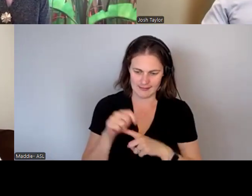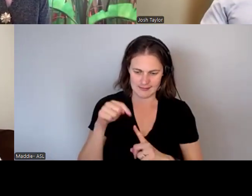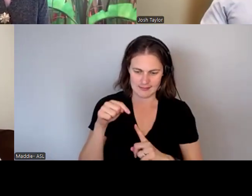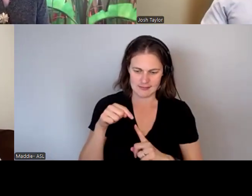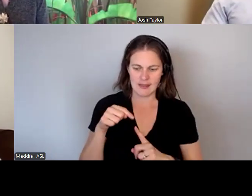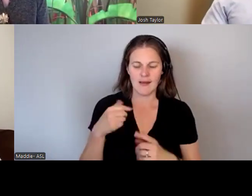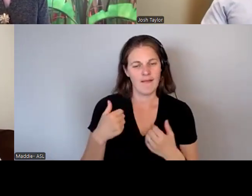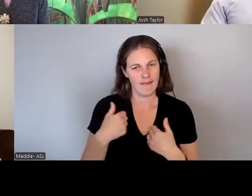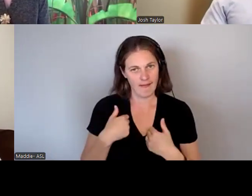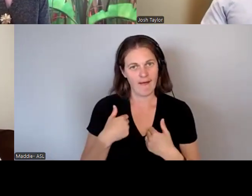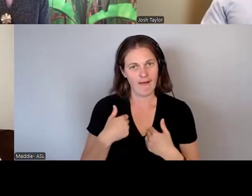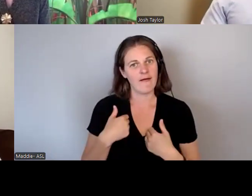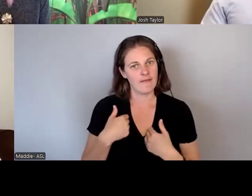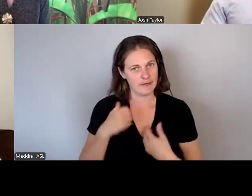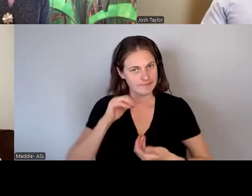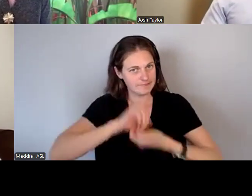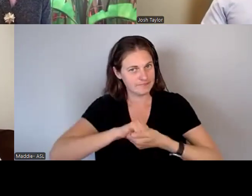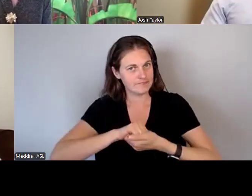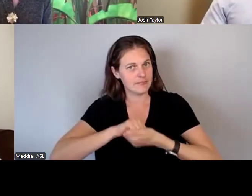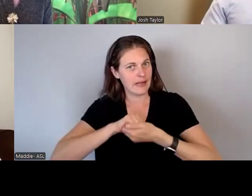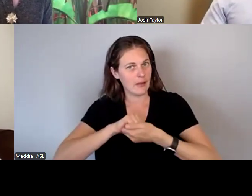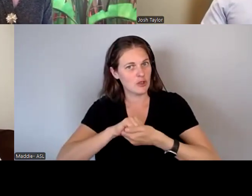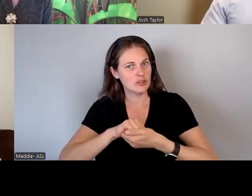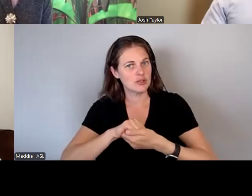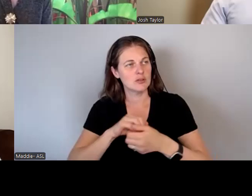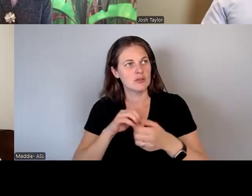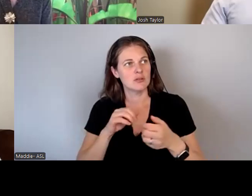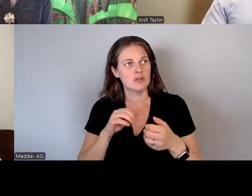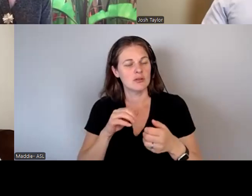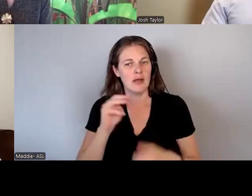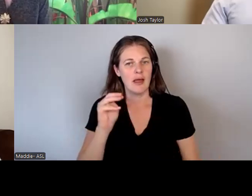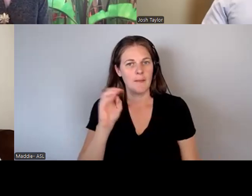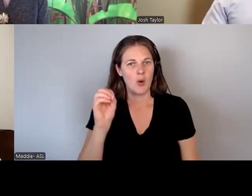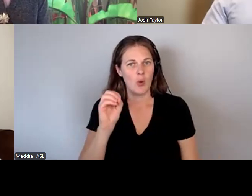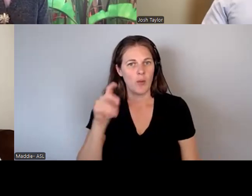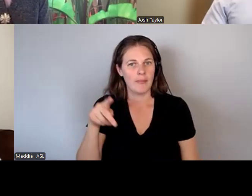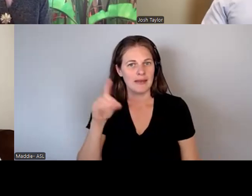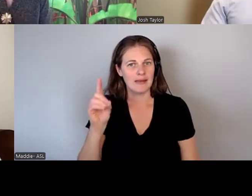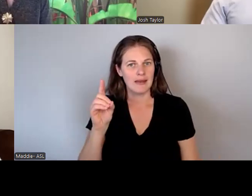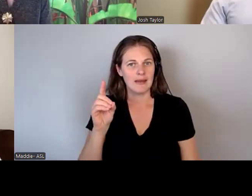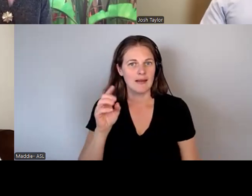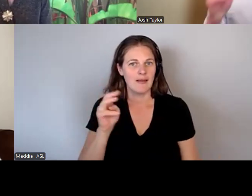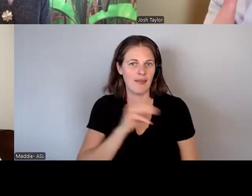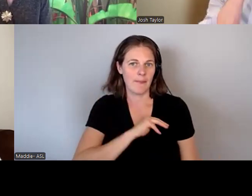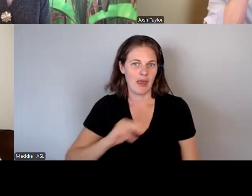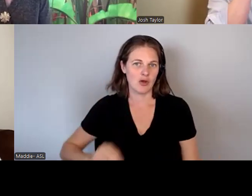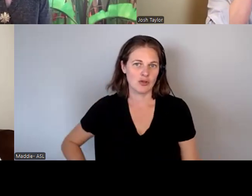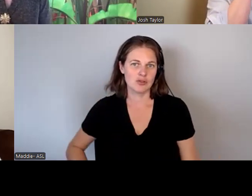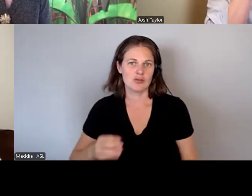sometimes with the MOPD, the Mayor's Office for People with Disabilities has etiquette trainings,